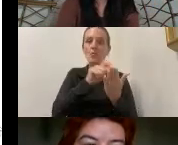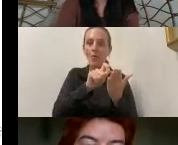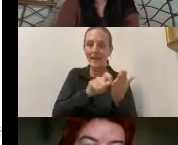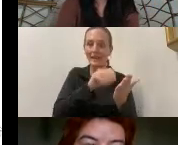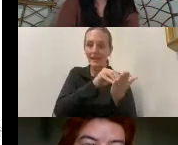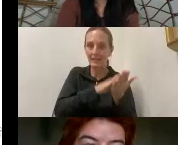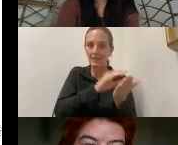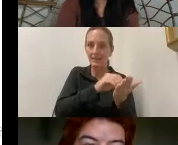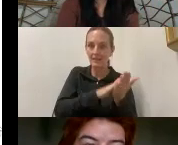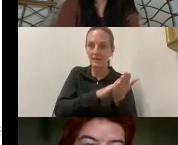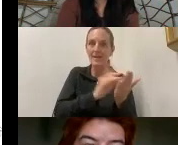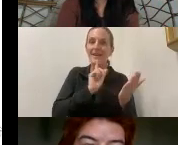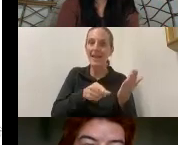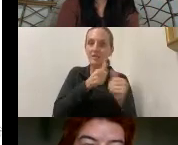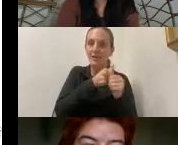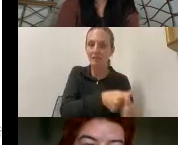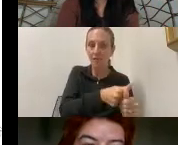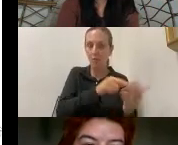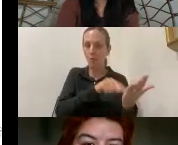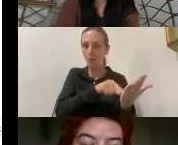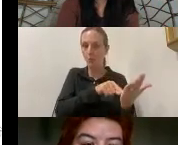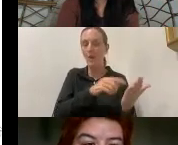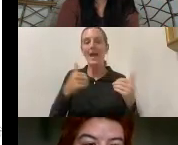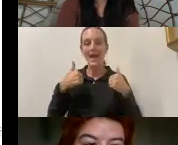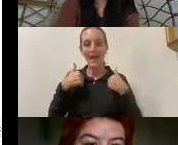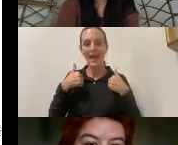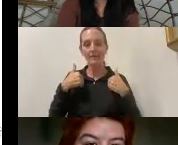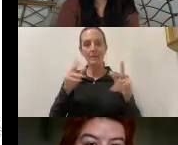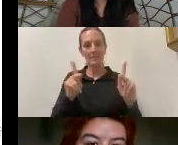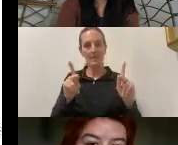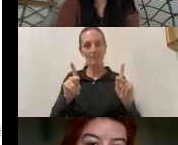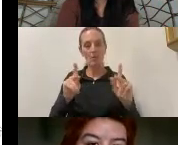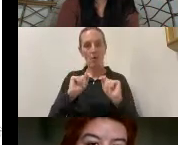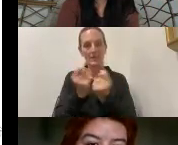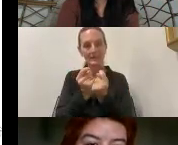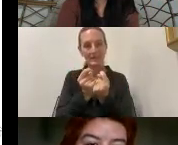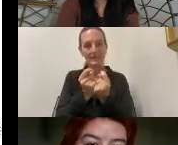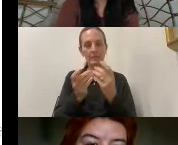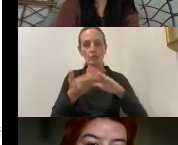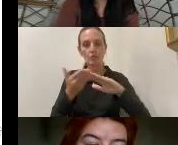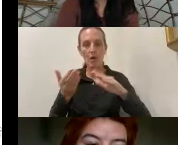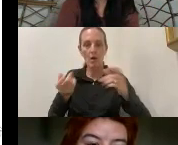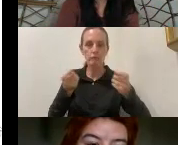Having the people on the team to run those things for the desire of helping all of our